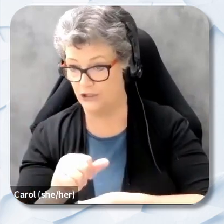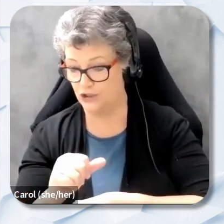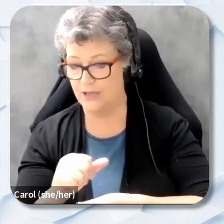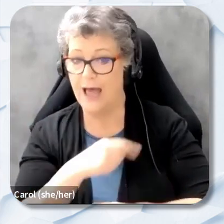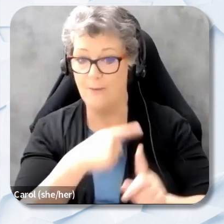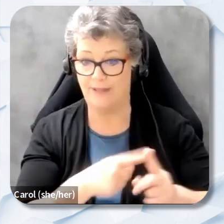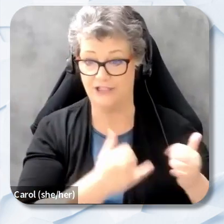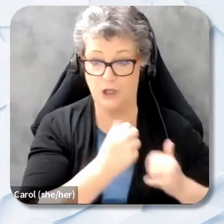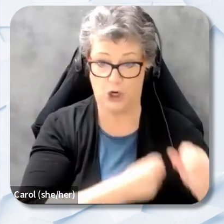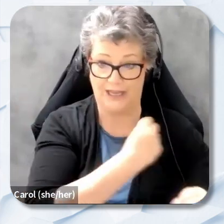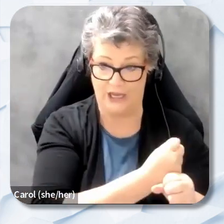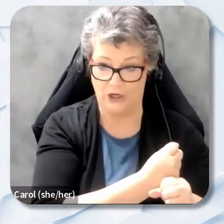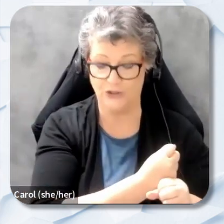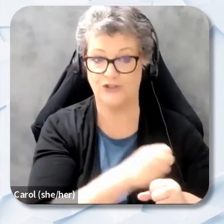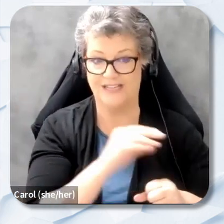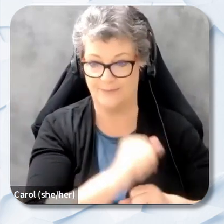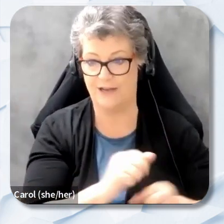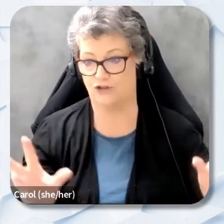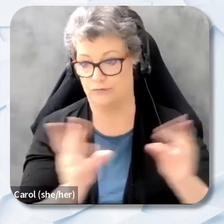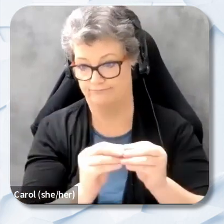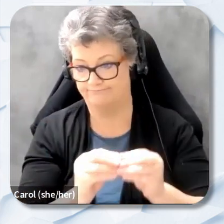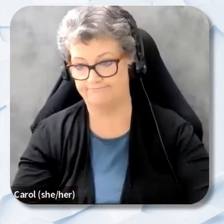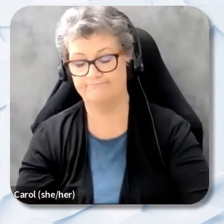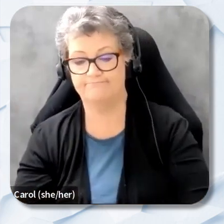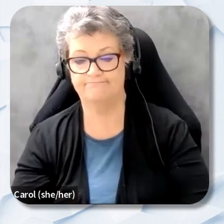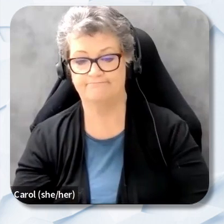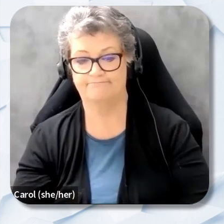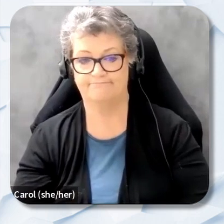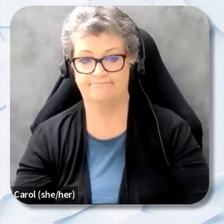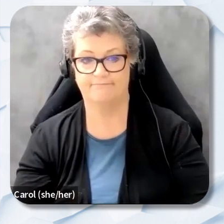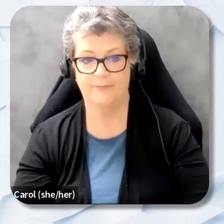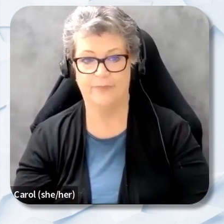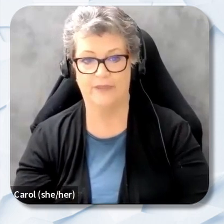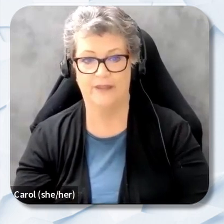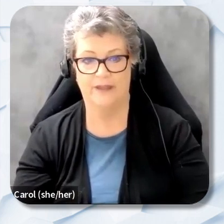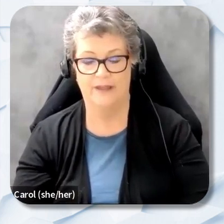the current year's overall expenditures total.